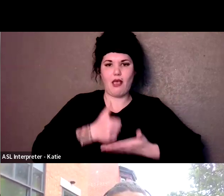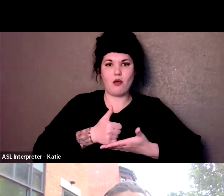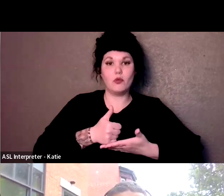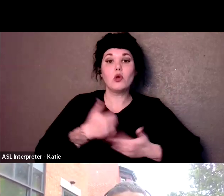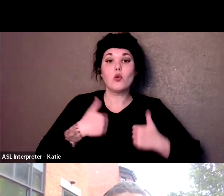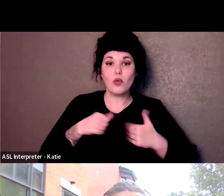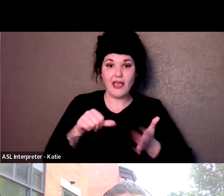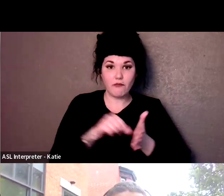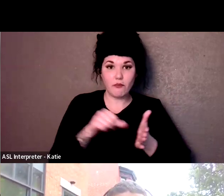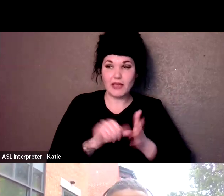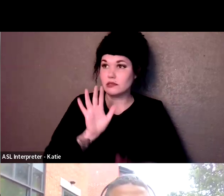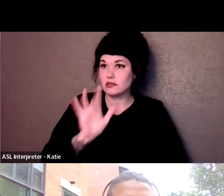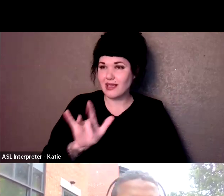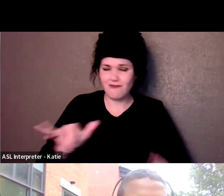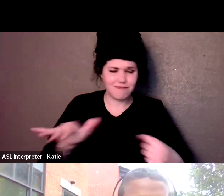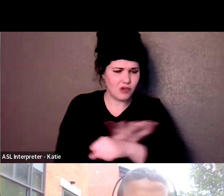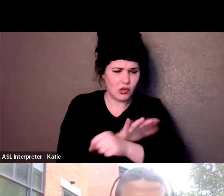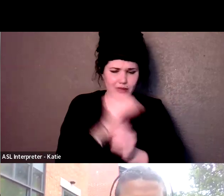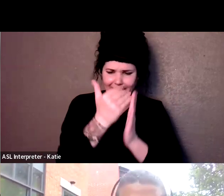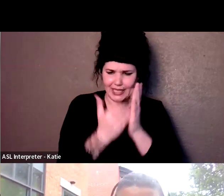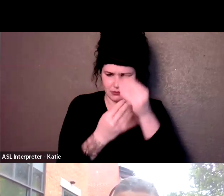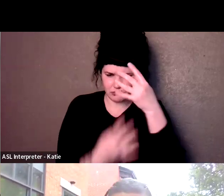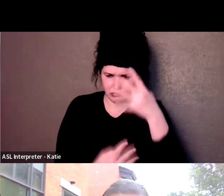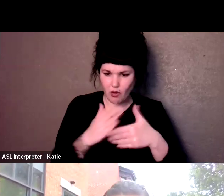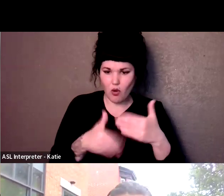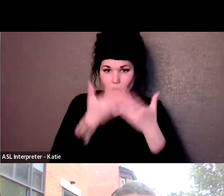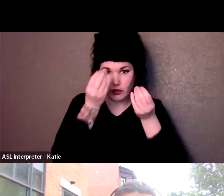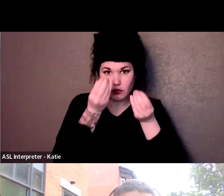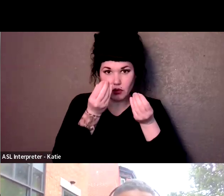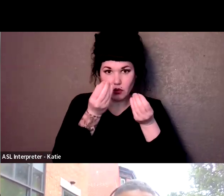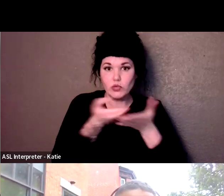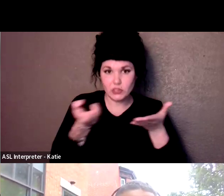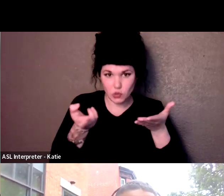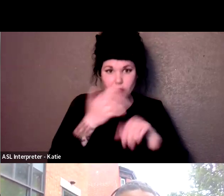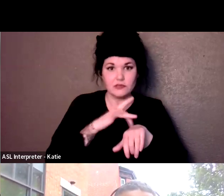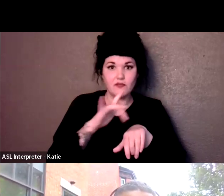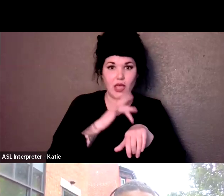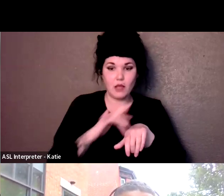all the free resources that are out there, not just Rural Minds, but through NAMI, MHA, a lot of